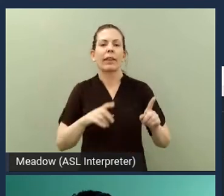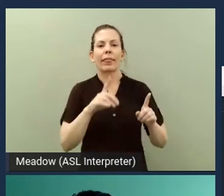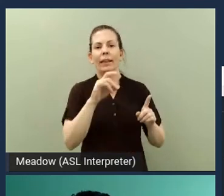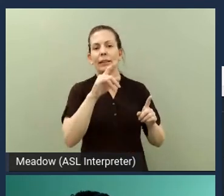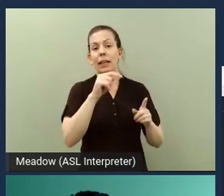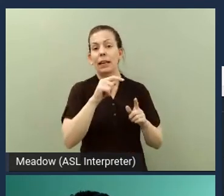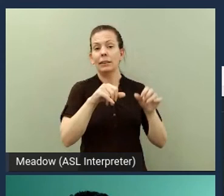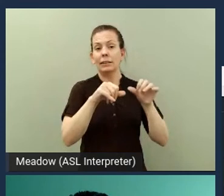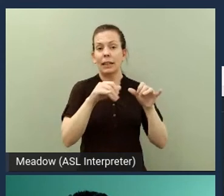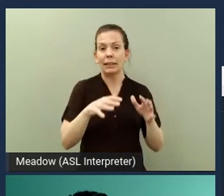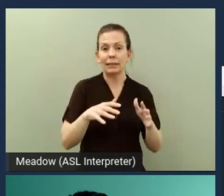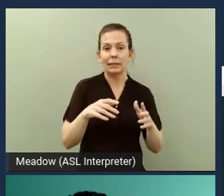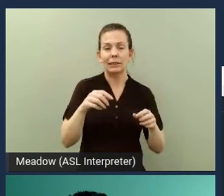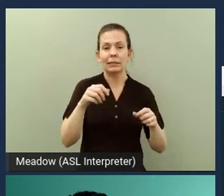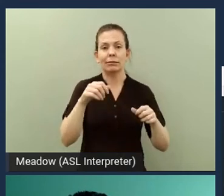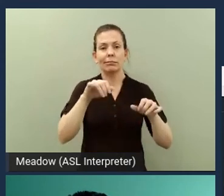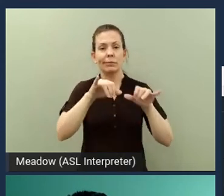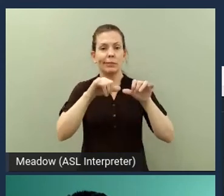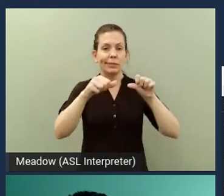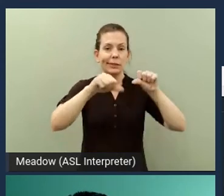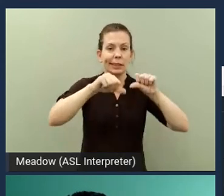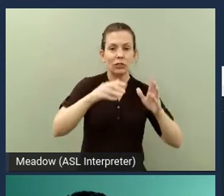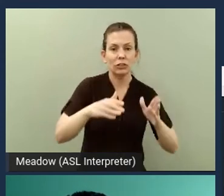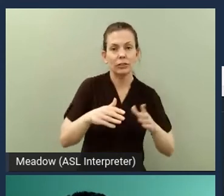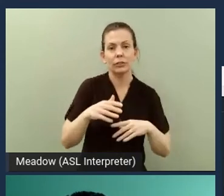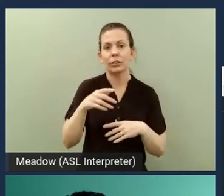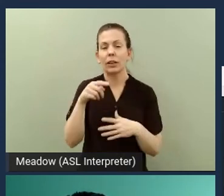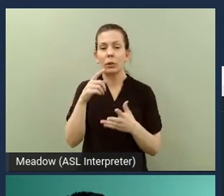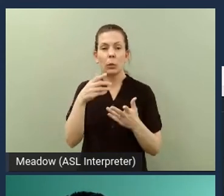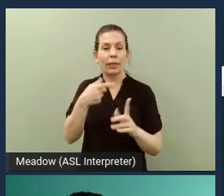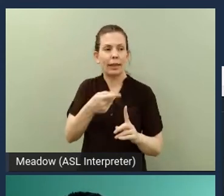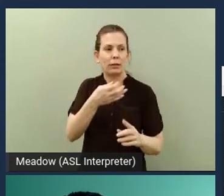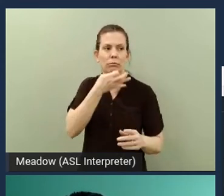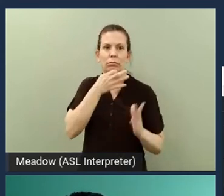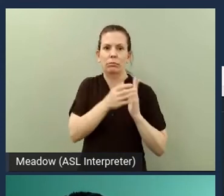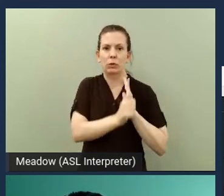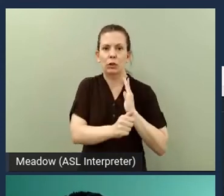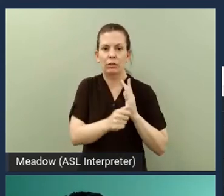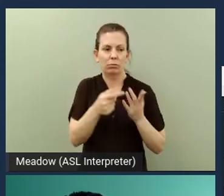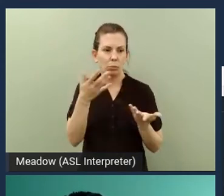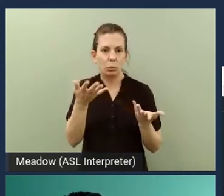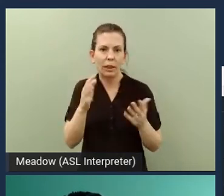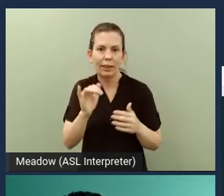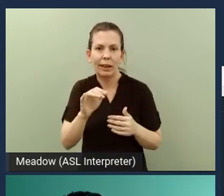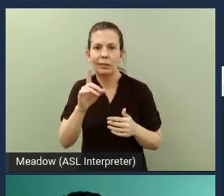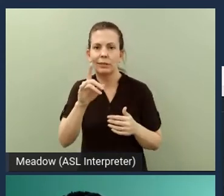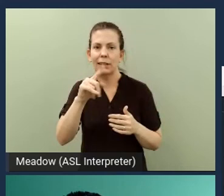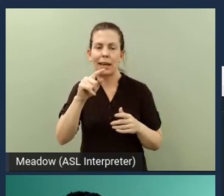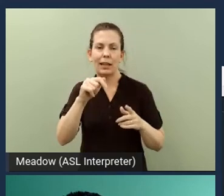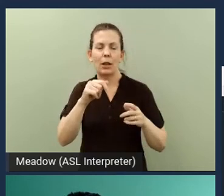to be productive, to do what they are good at, which is data processing and building and deploying models.